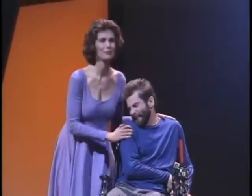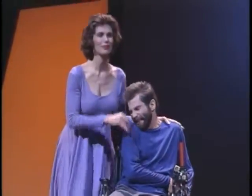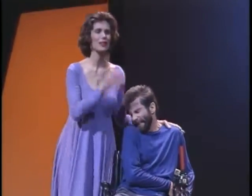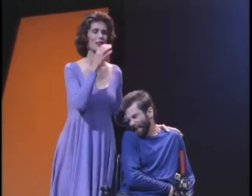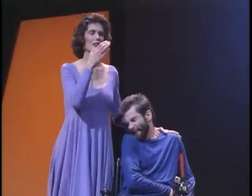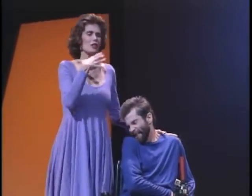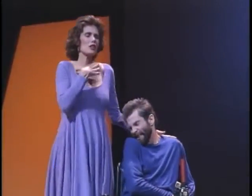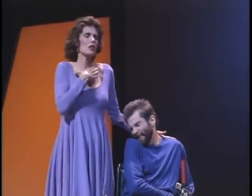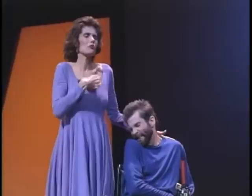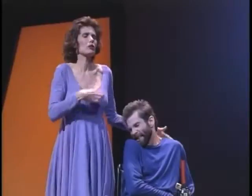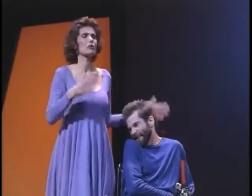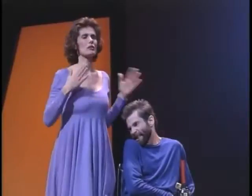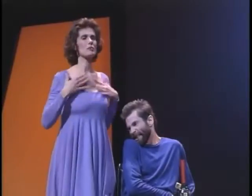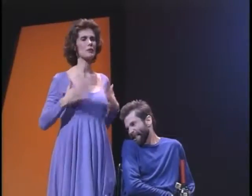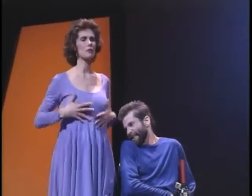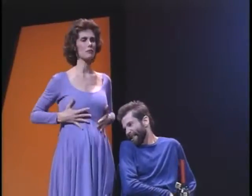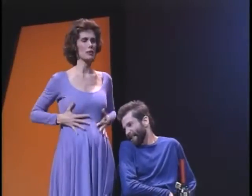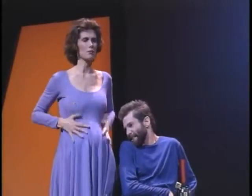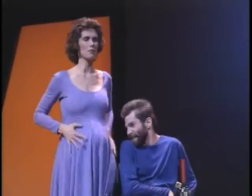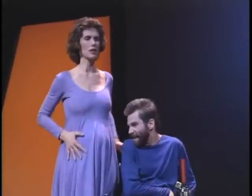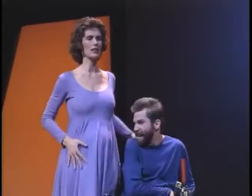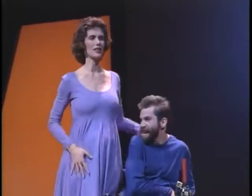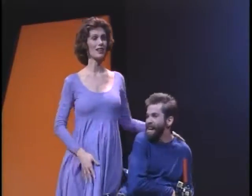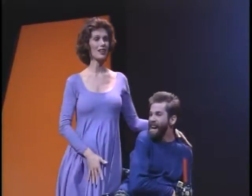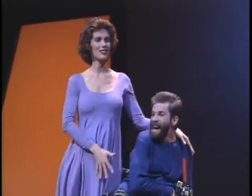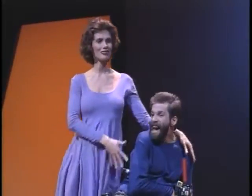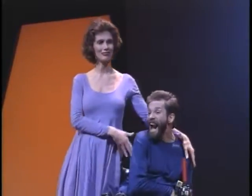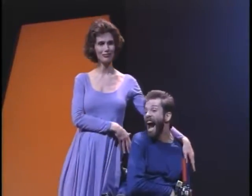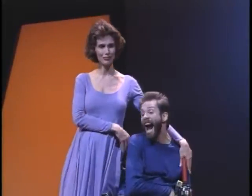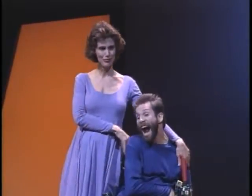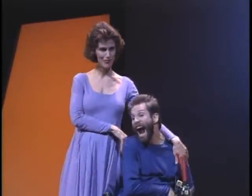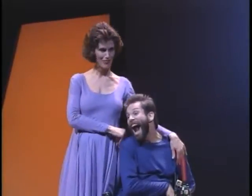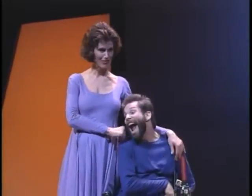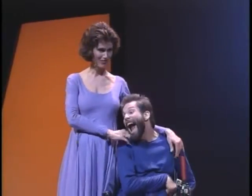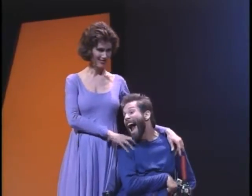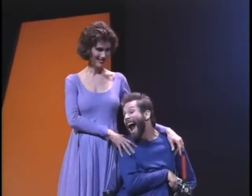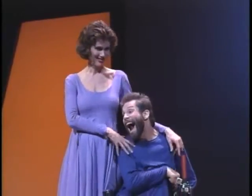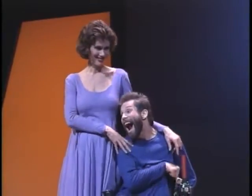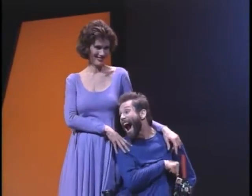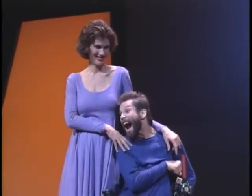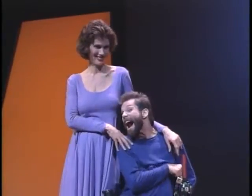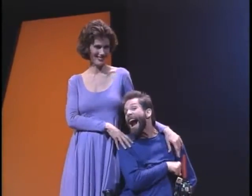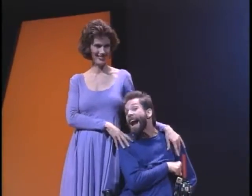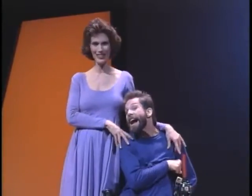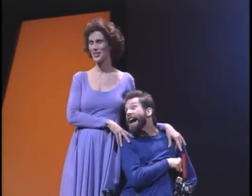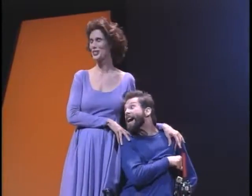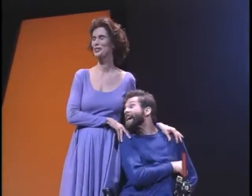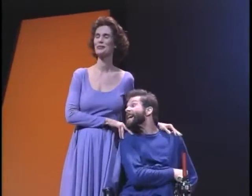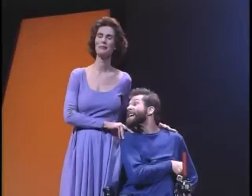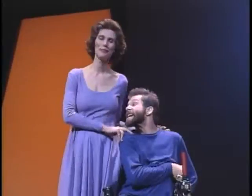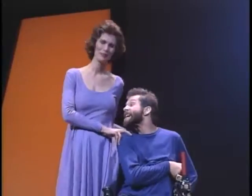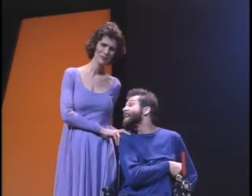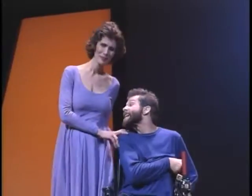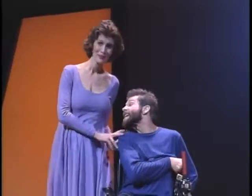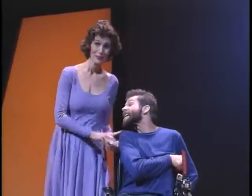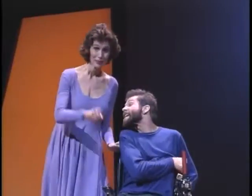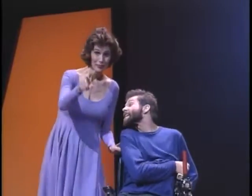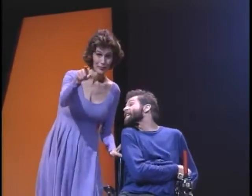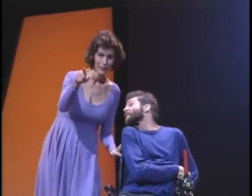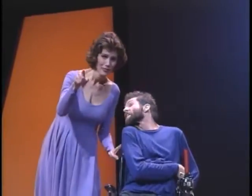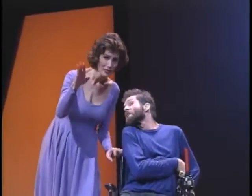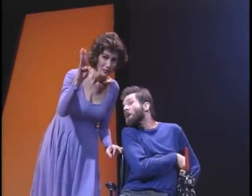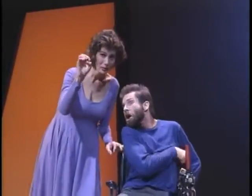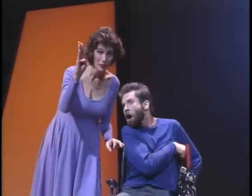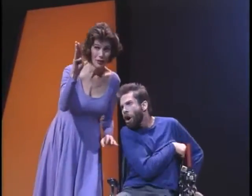she only wants me from my body mr. Bachus Bob Danielson the Kentucky eraser